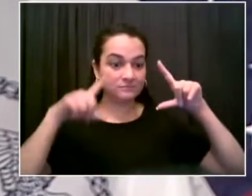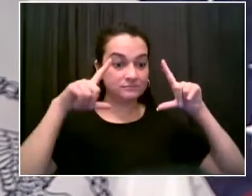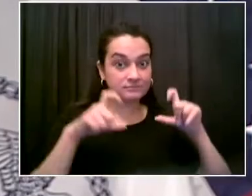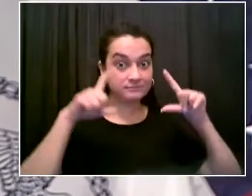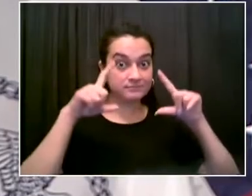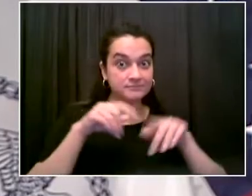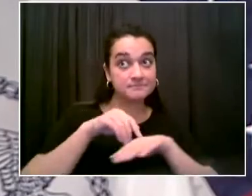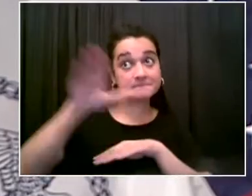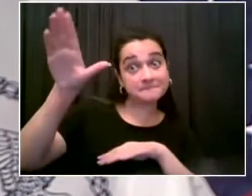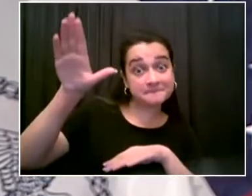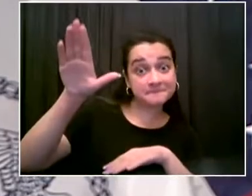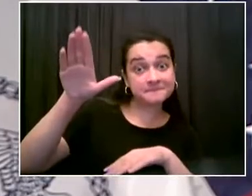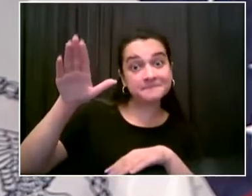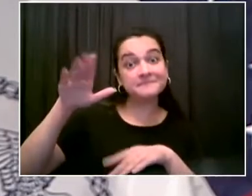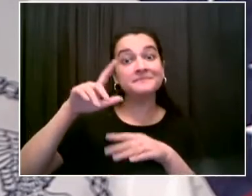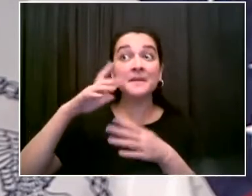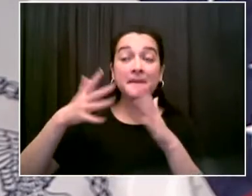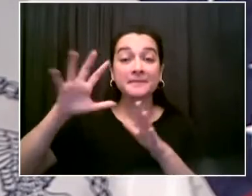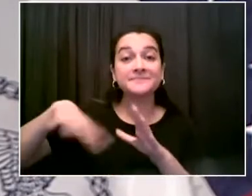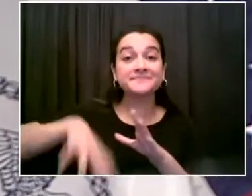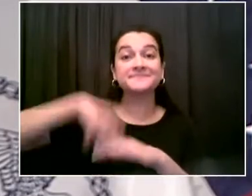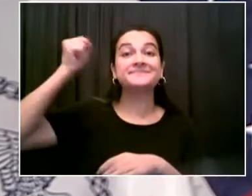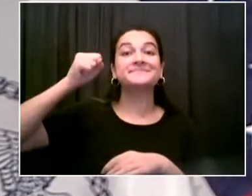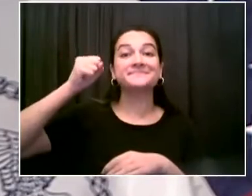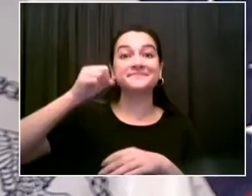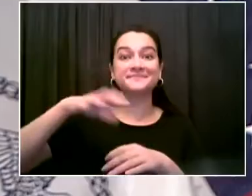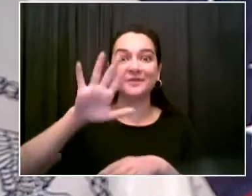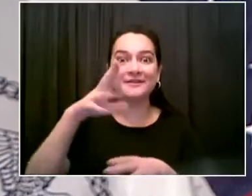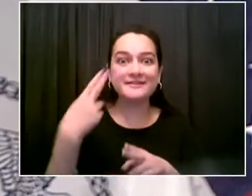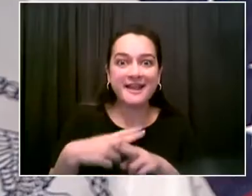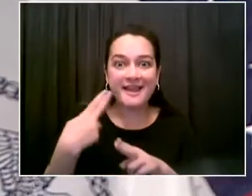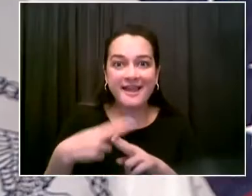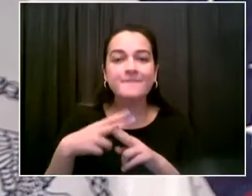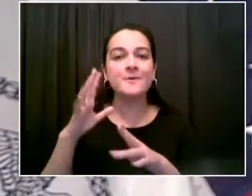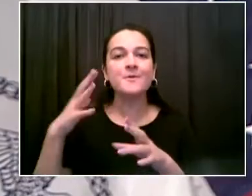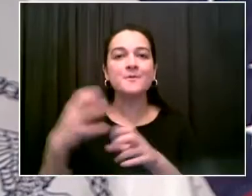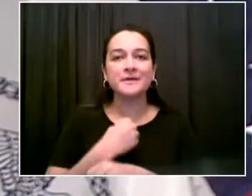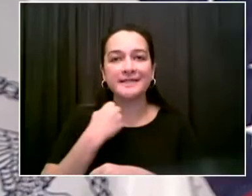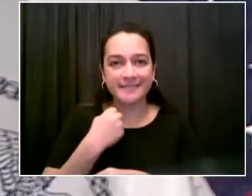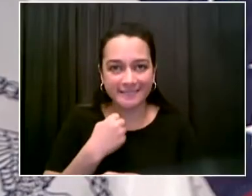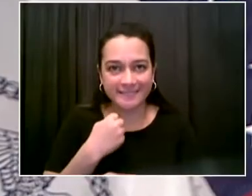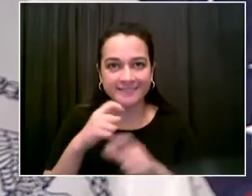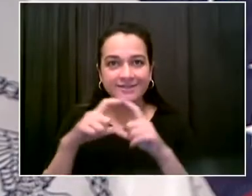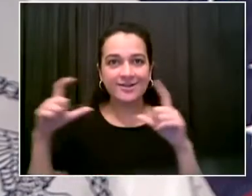SMALL BUSINESSES THIS YEAR.